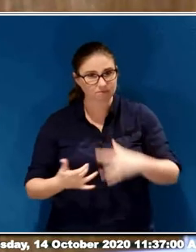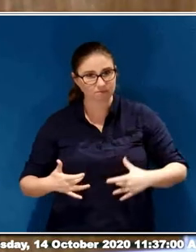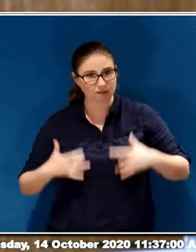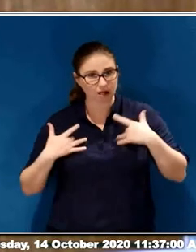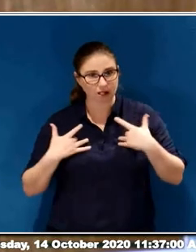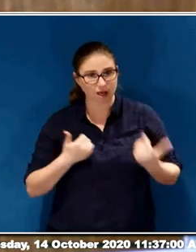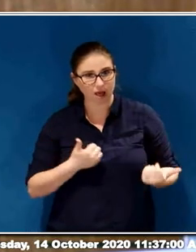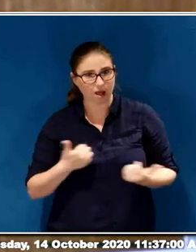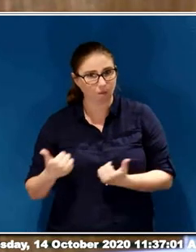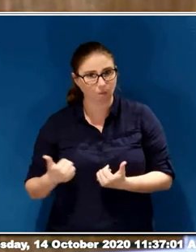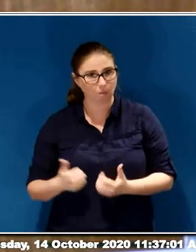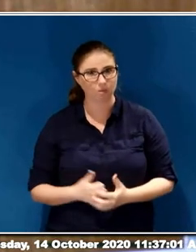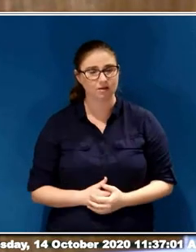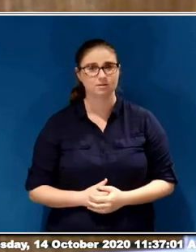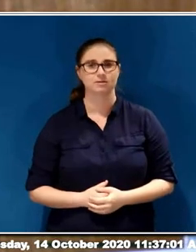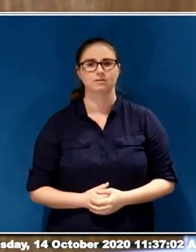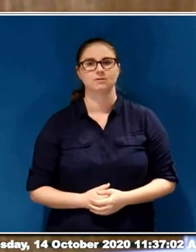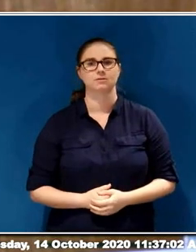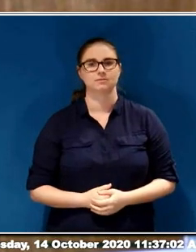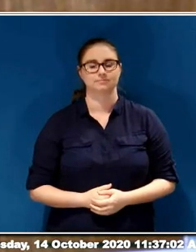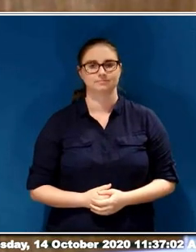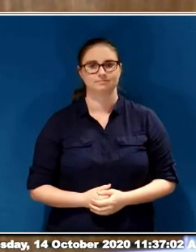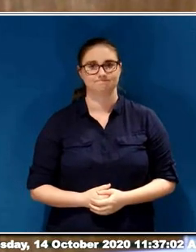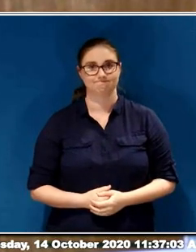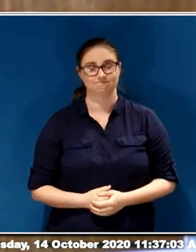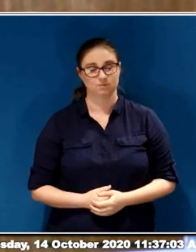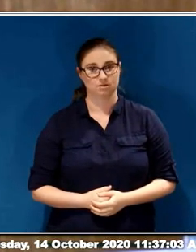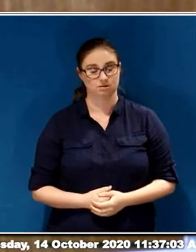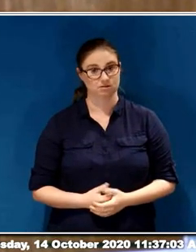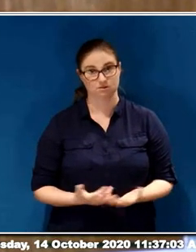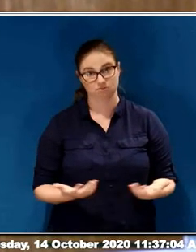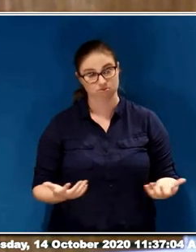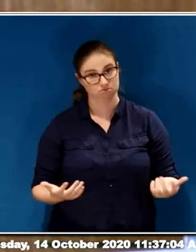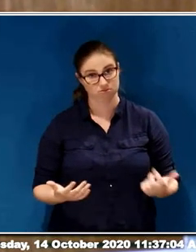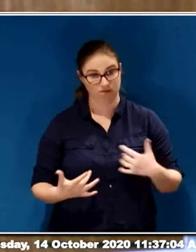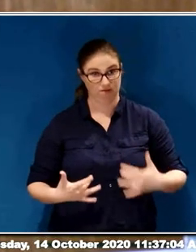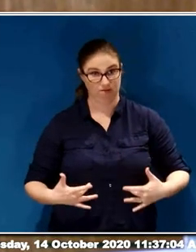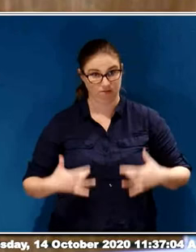Mind-blown, that it was a 12-month exclusion.